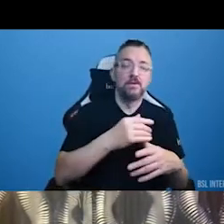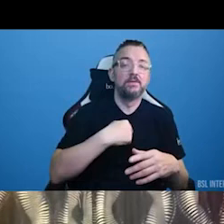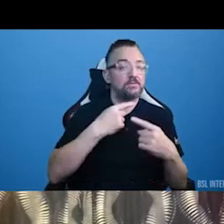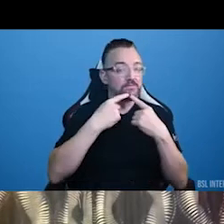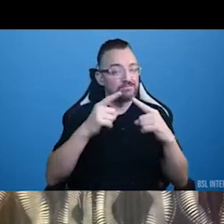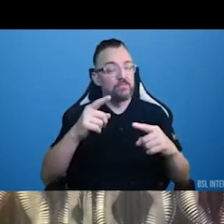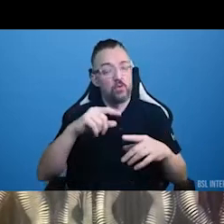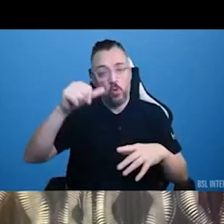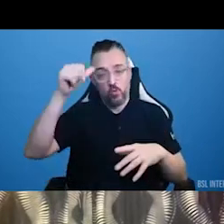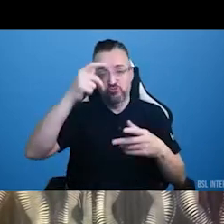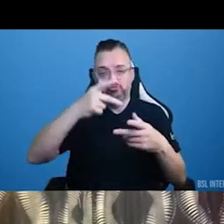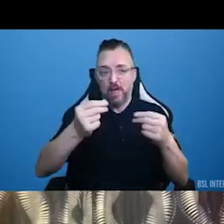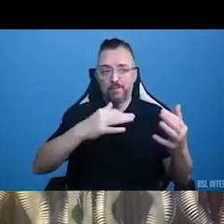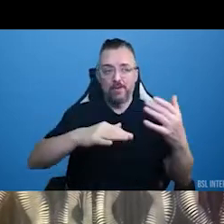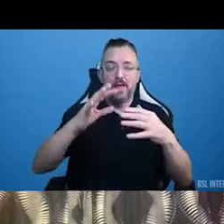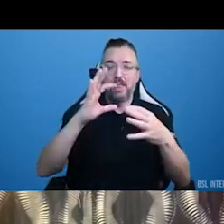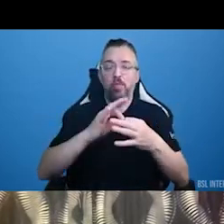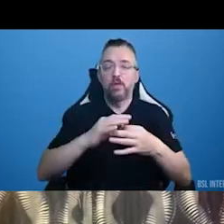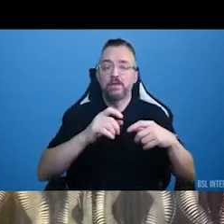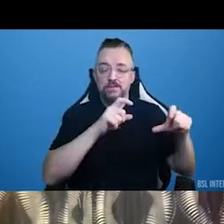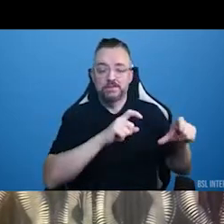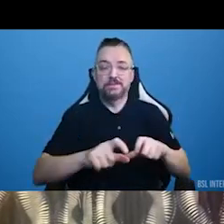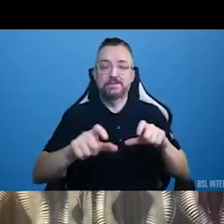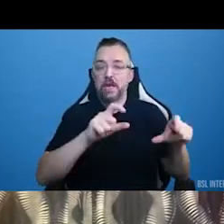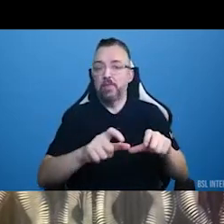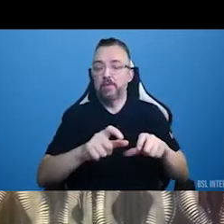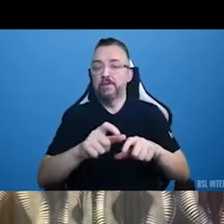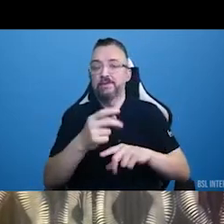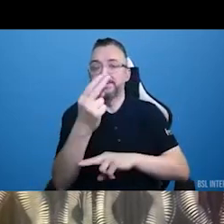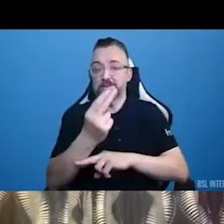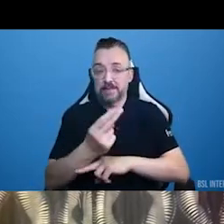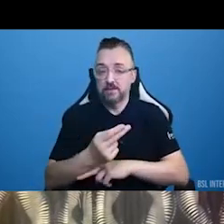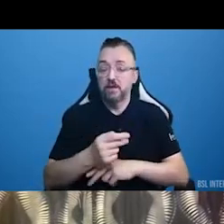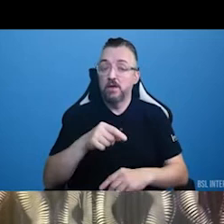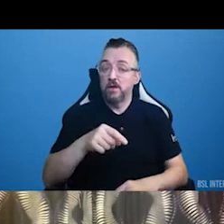we had around sustainable design with architecture students, 'cause this is incredibly important. 90% of the damage buildings do